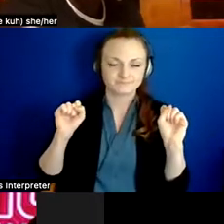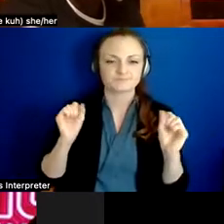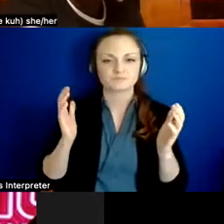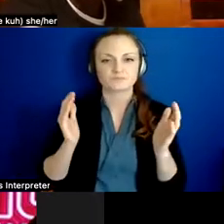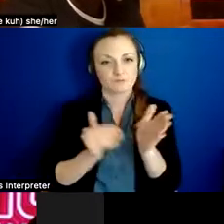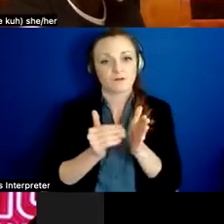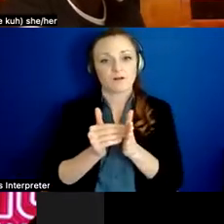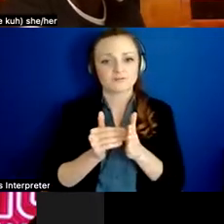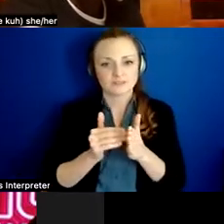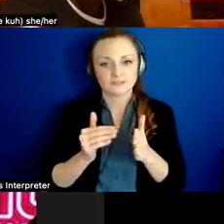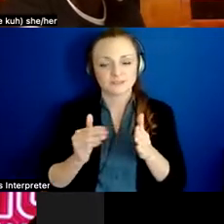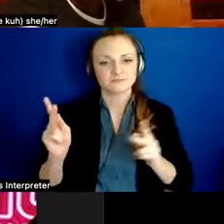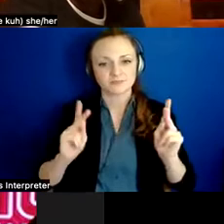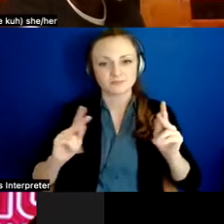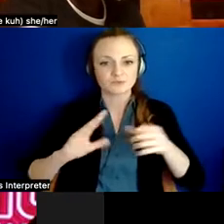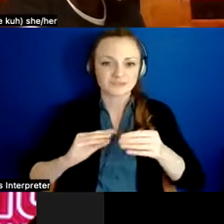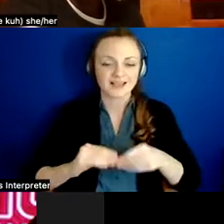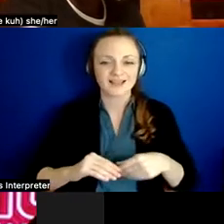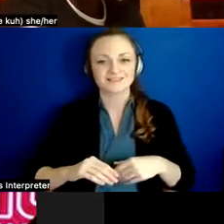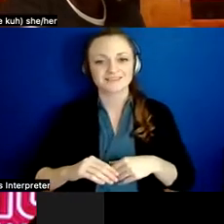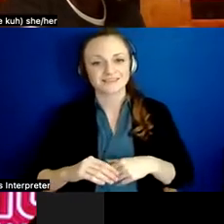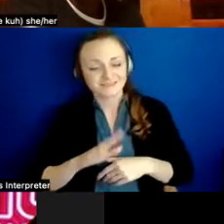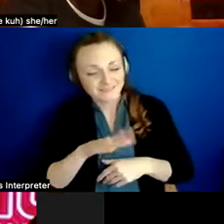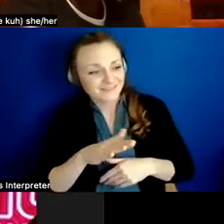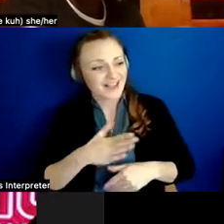hear people say you know, when they say happy passover, may you be delivered from me?